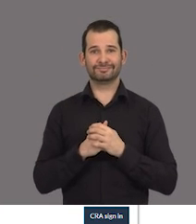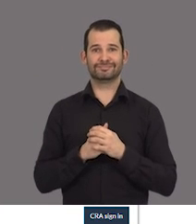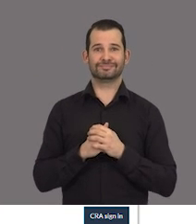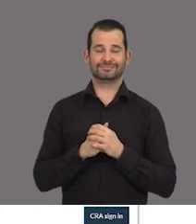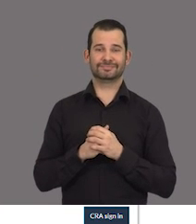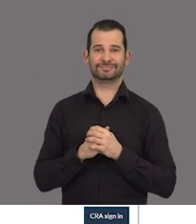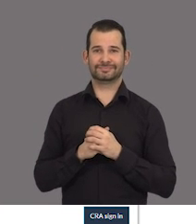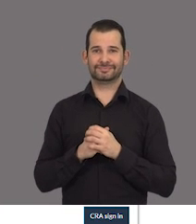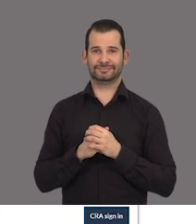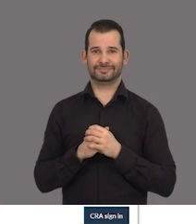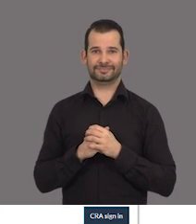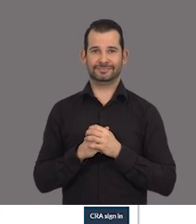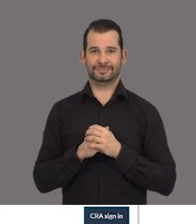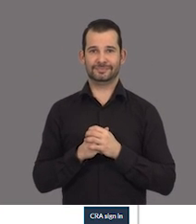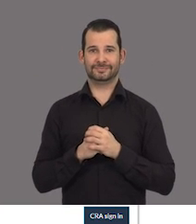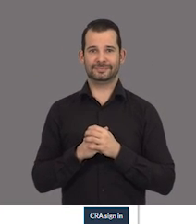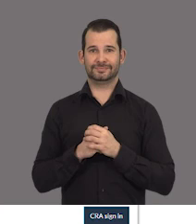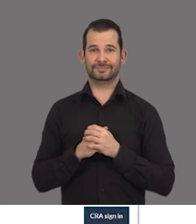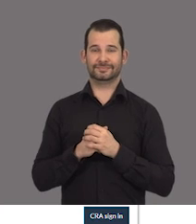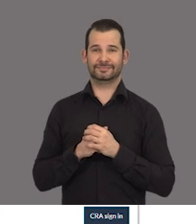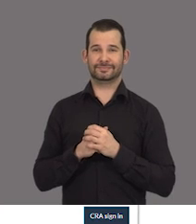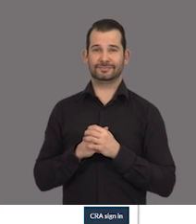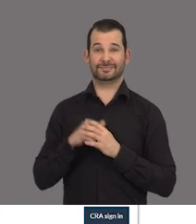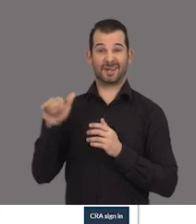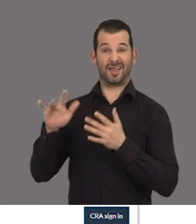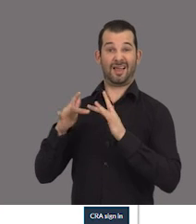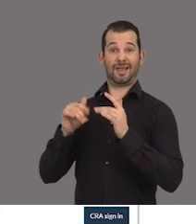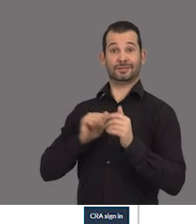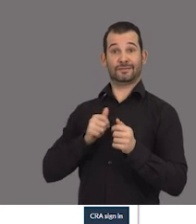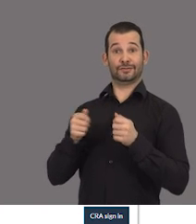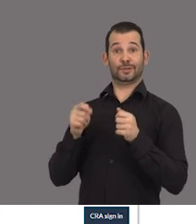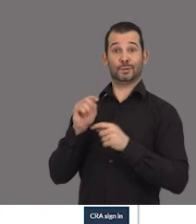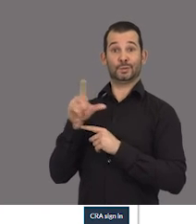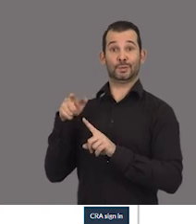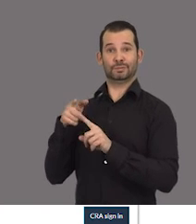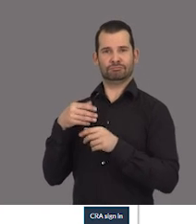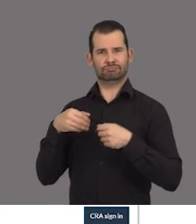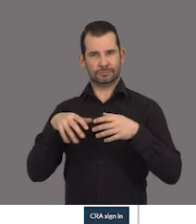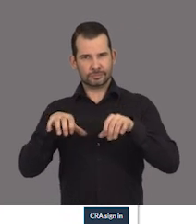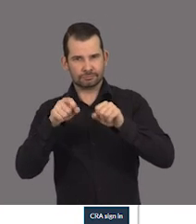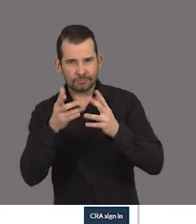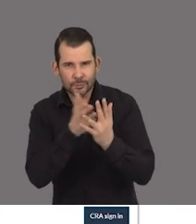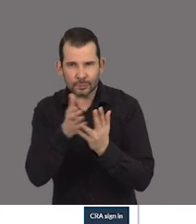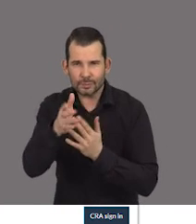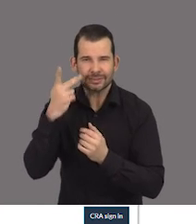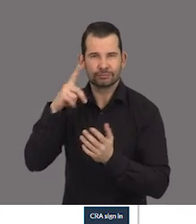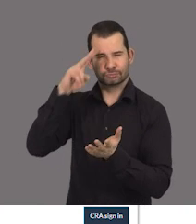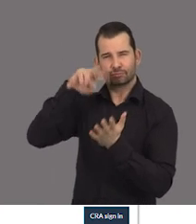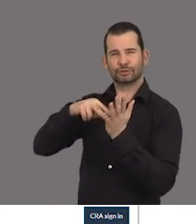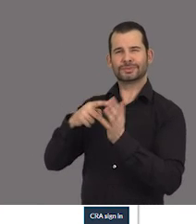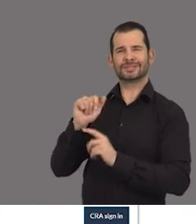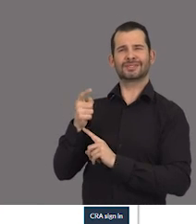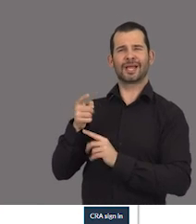This online self-directed tool takes you through the purpose of taxes, completing a basic tax return, and more.